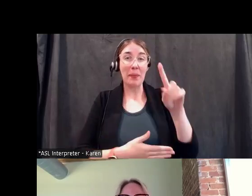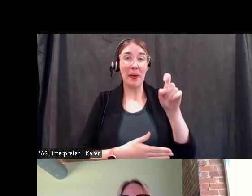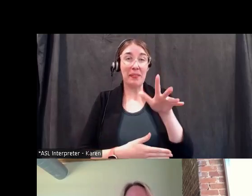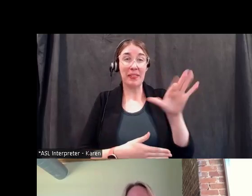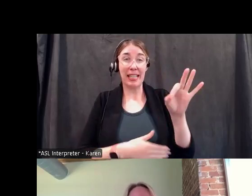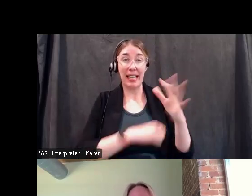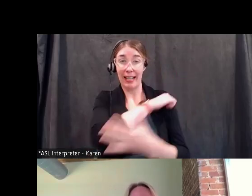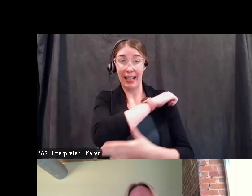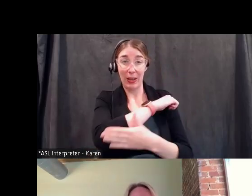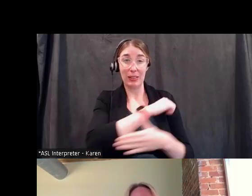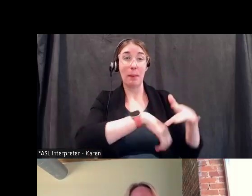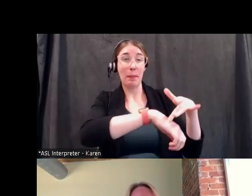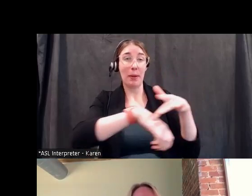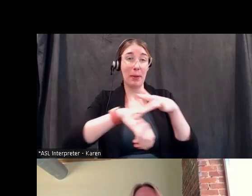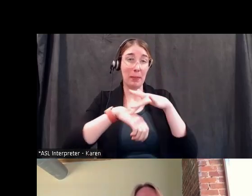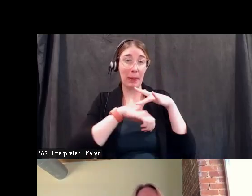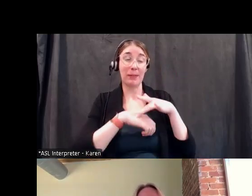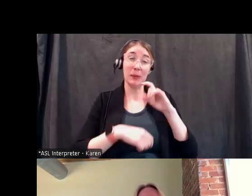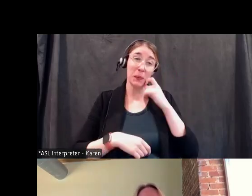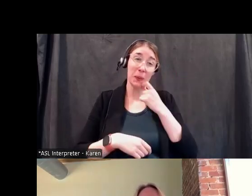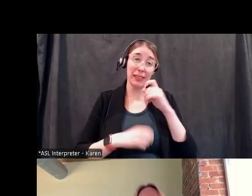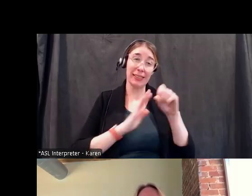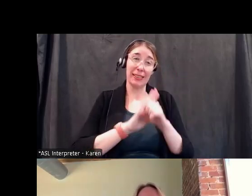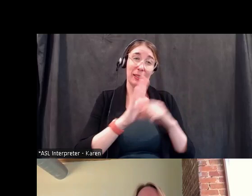We have a big, beautiful state. The CDC reported that in Georgia,